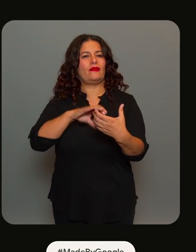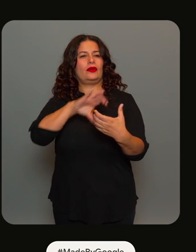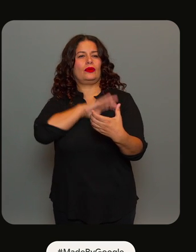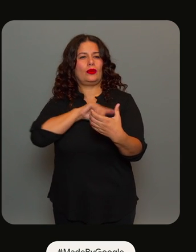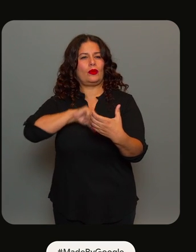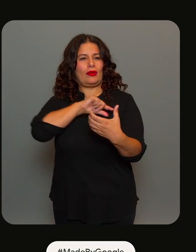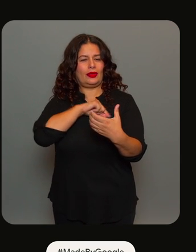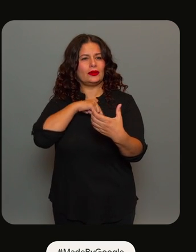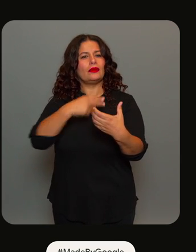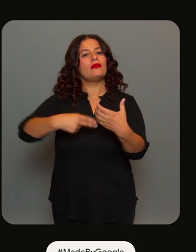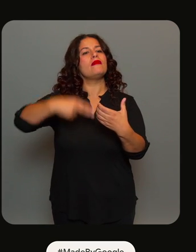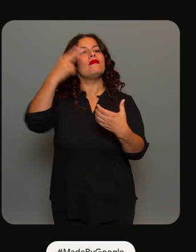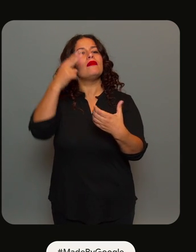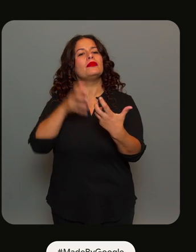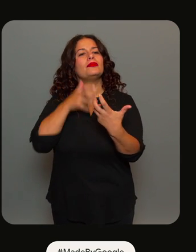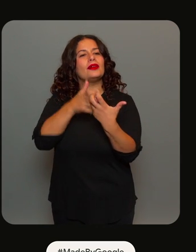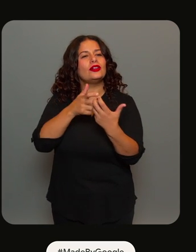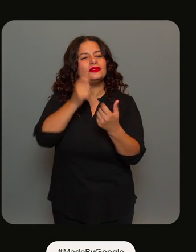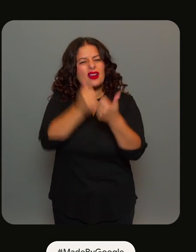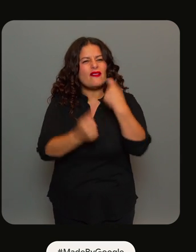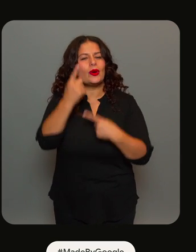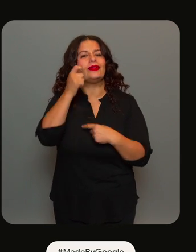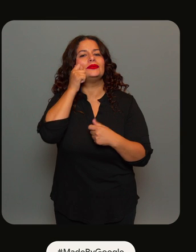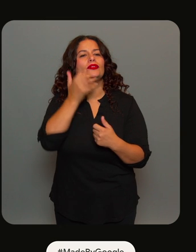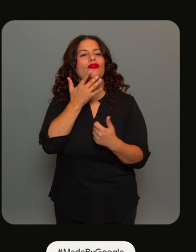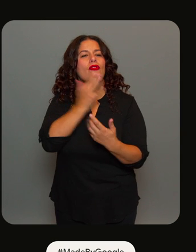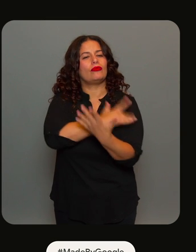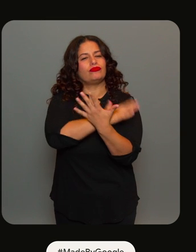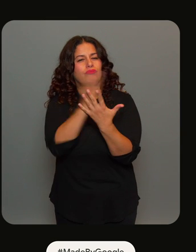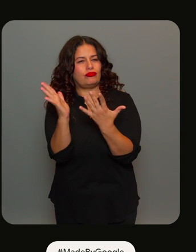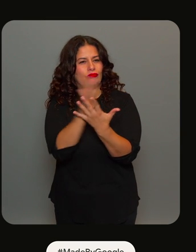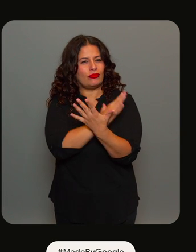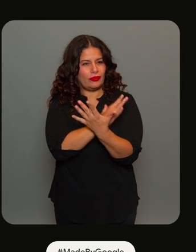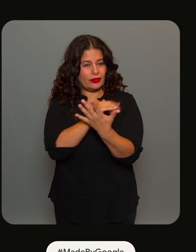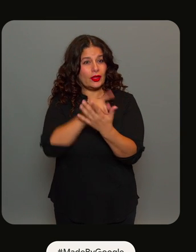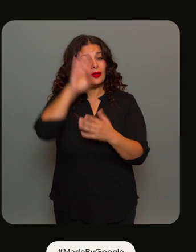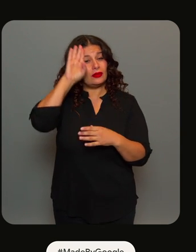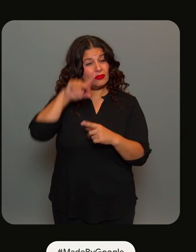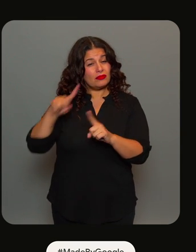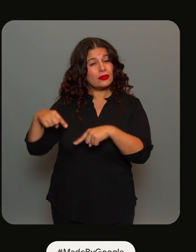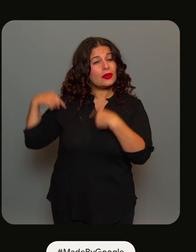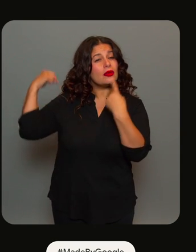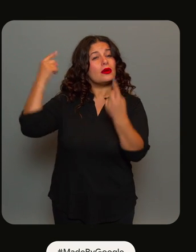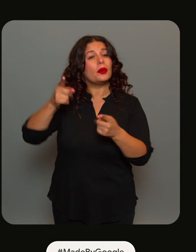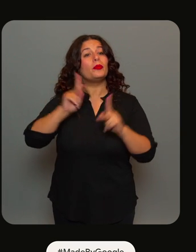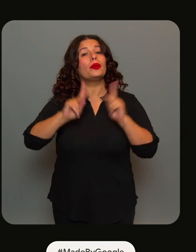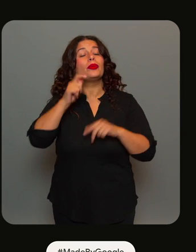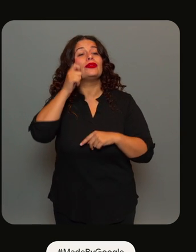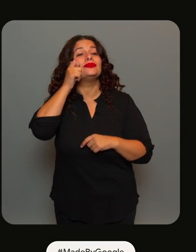extends to everybody. People with darker skin tones are rendered unnaturally when